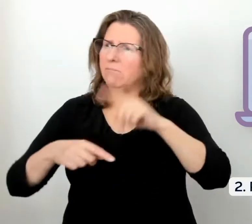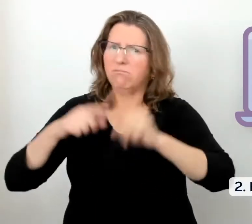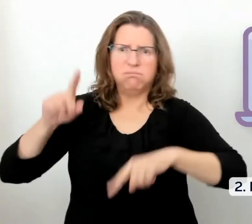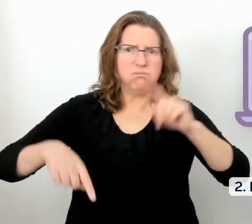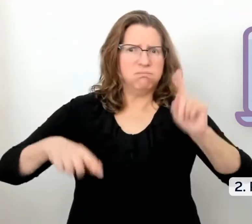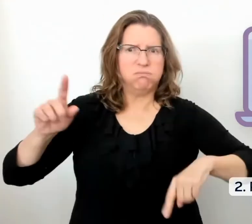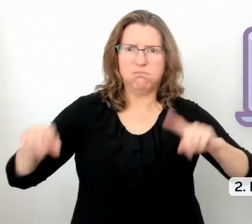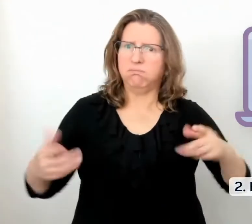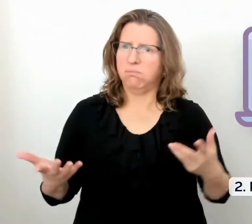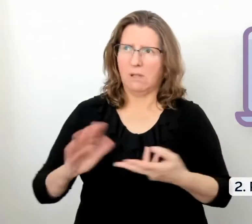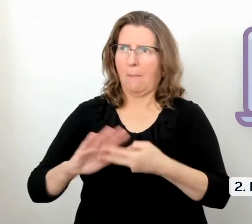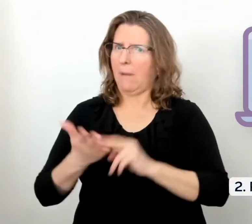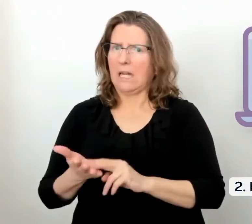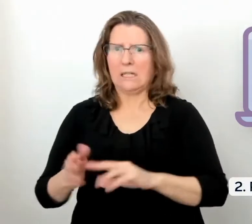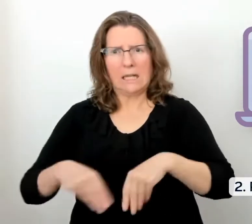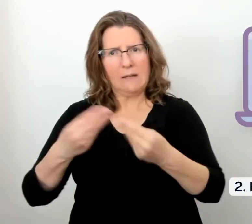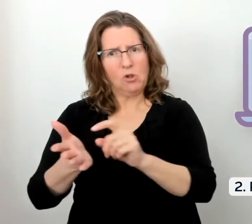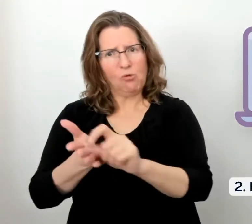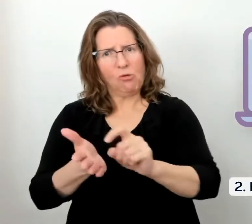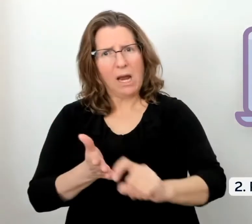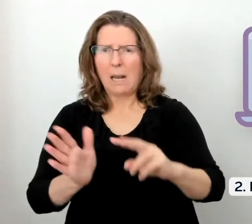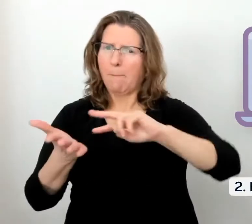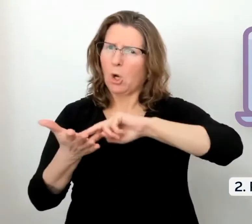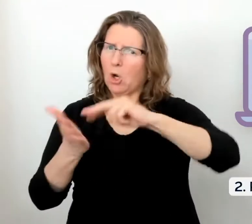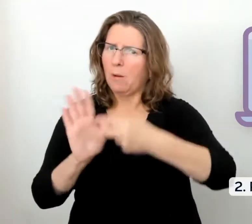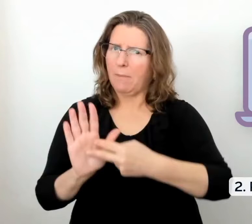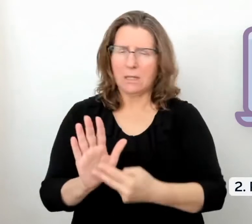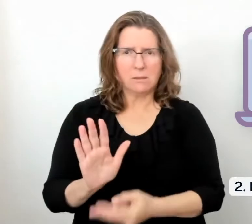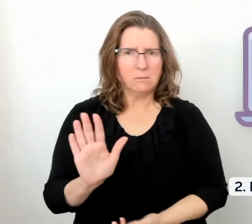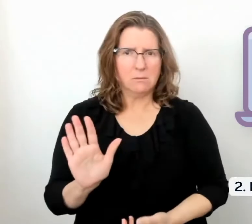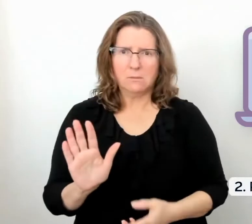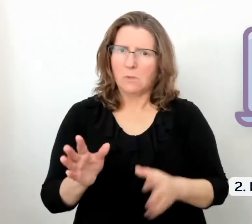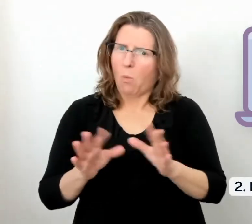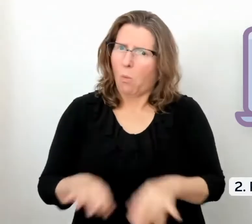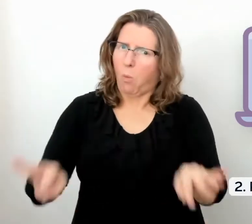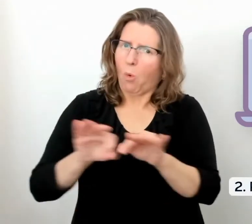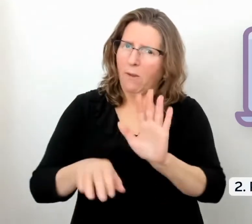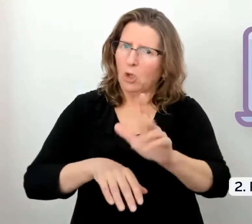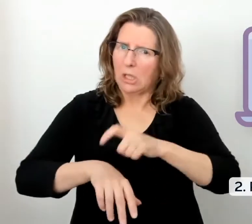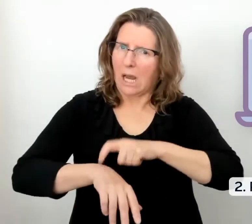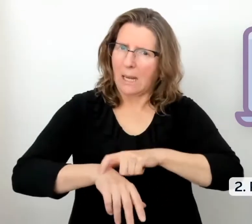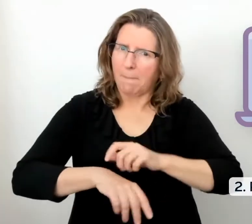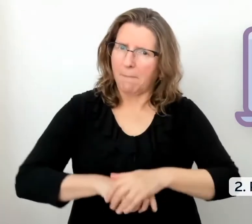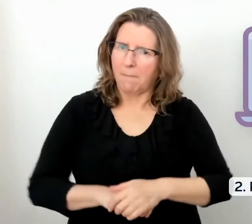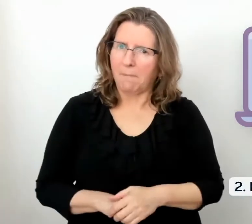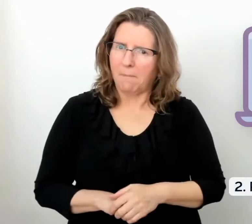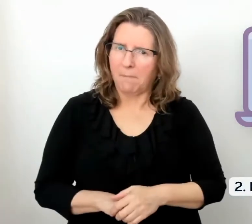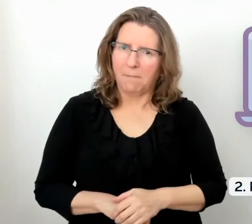These options give your writing even more purpose. So the author feels like it's worth their time to create the product.